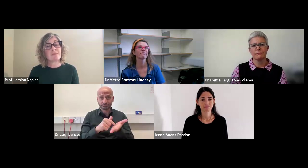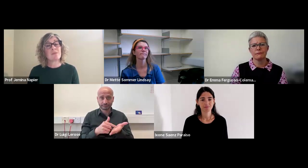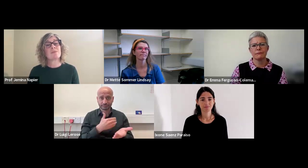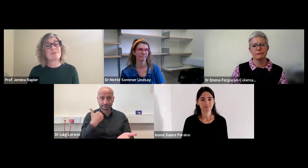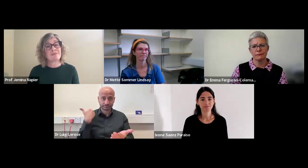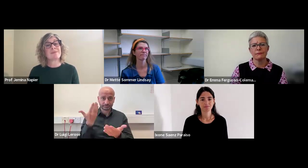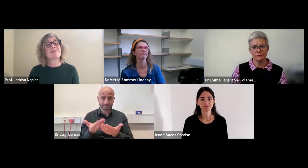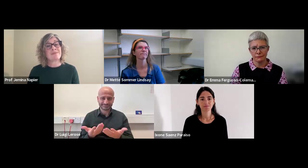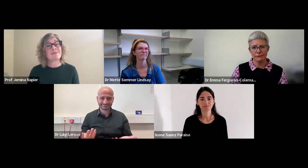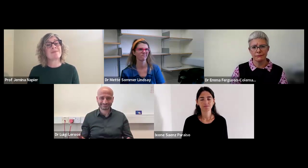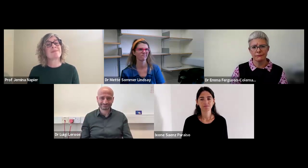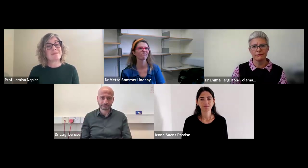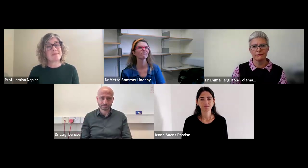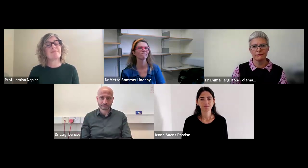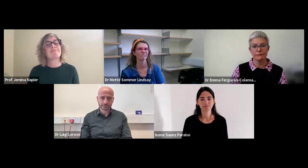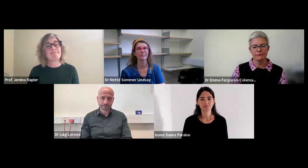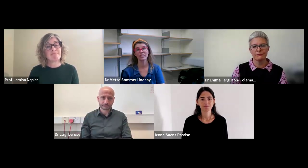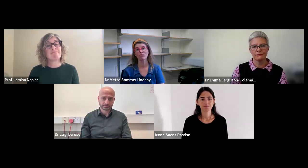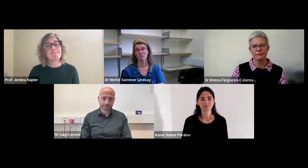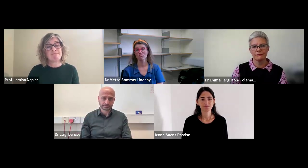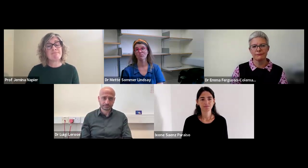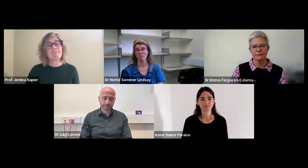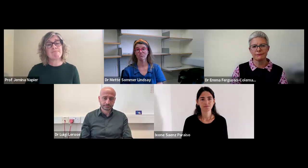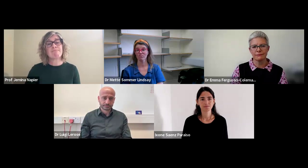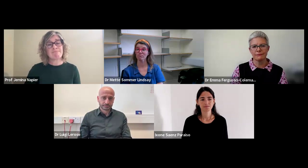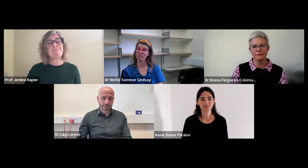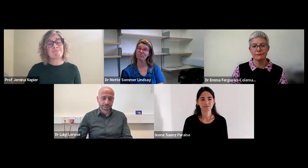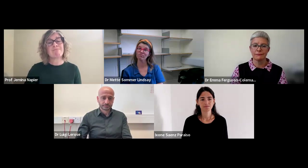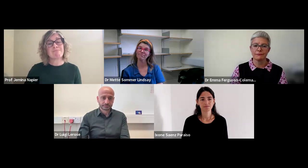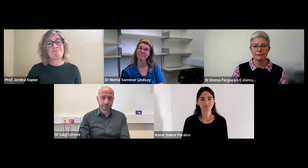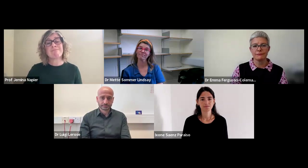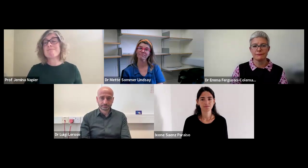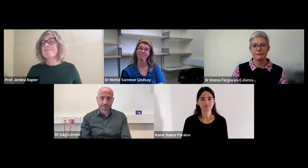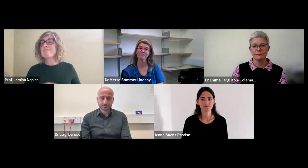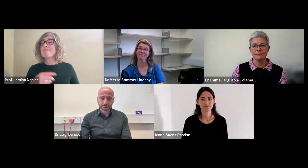was published in fact over 20 years ago, and we haven't seen a great ground shift since then.